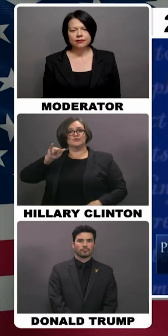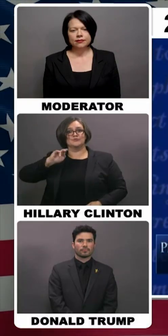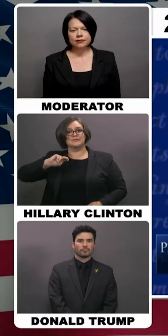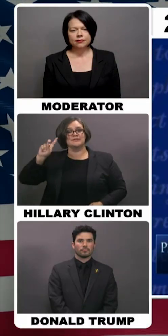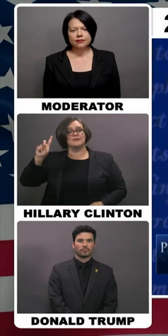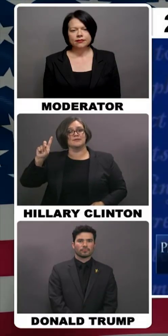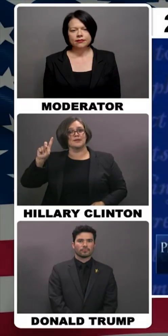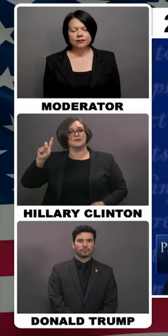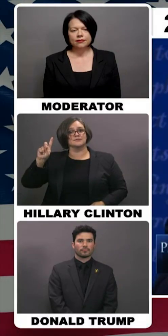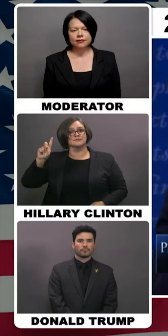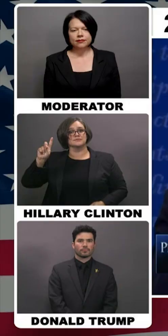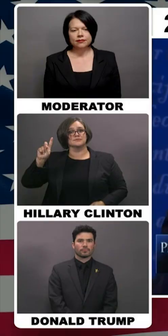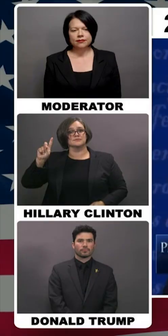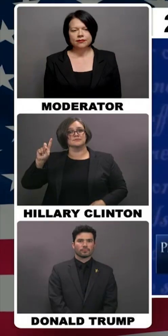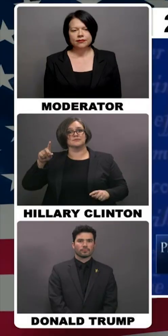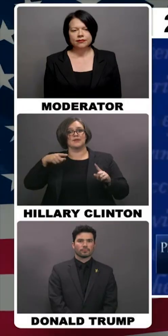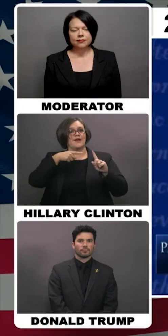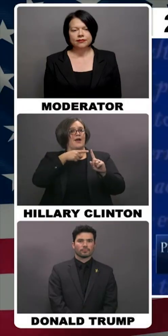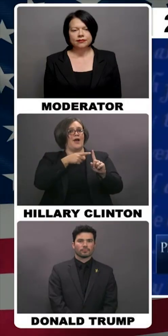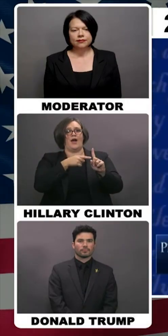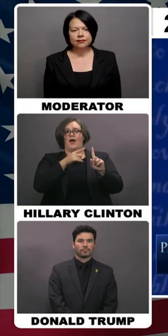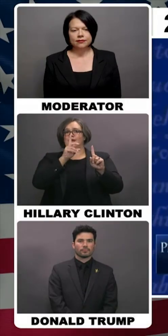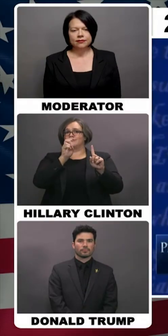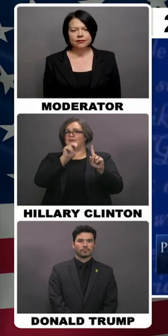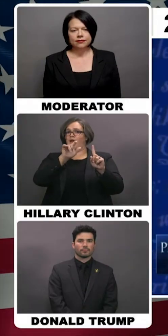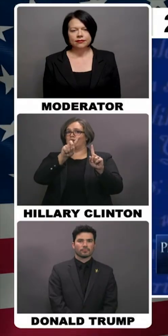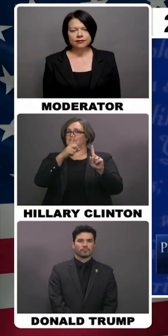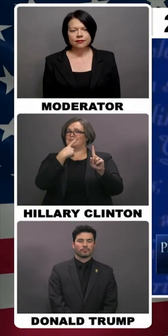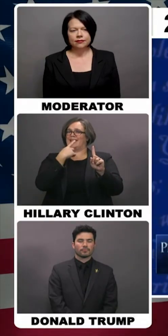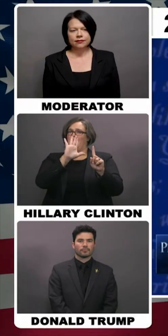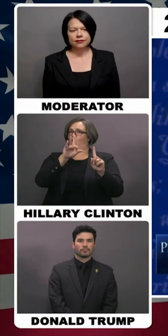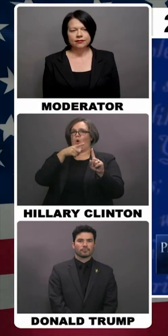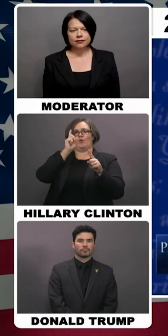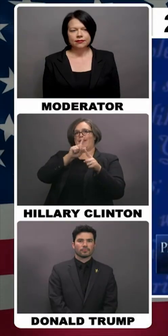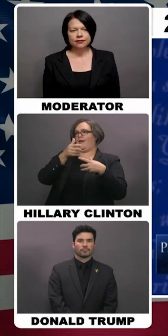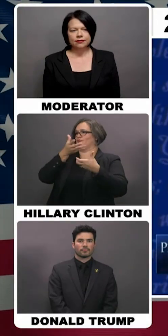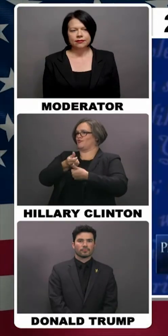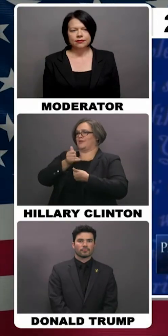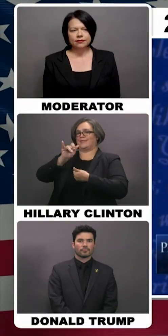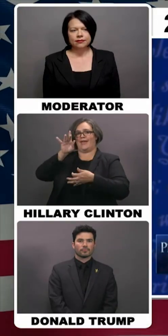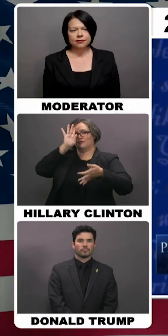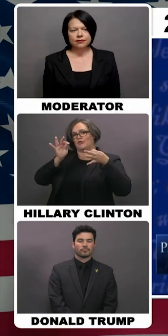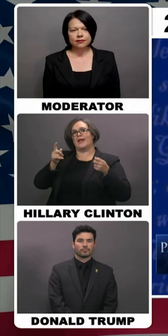But Donald said he couldn't be trusted to be a judge because his parents were quote Mexican.